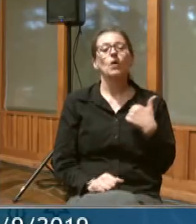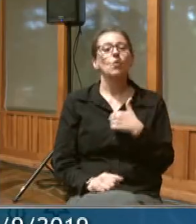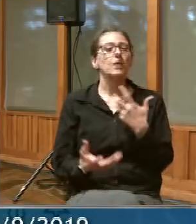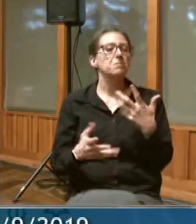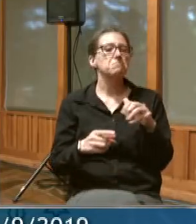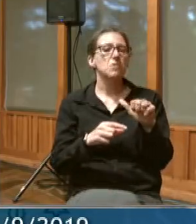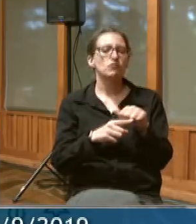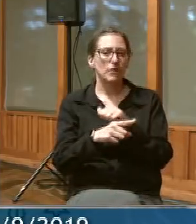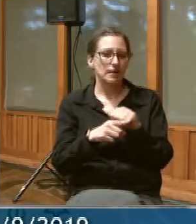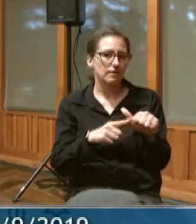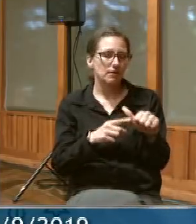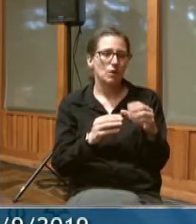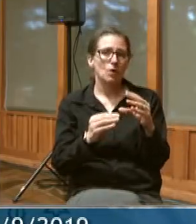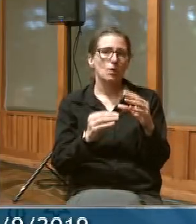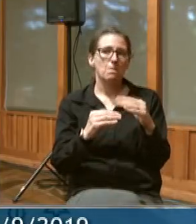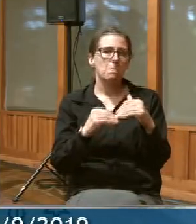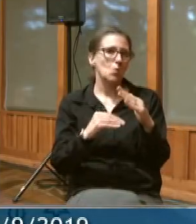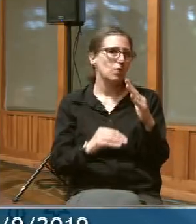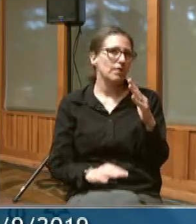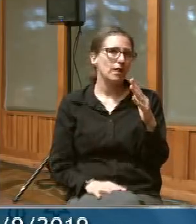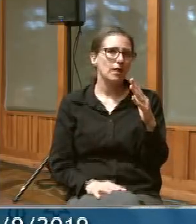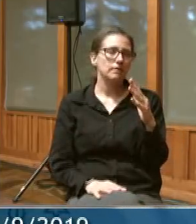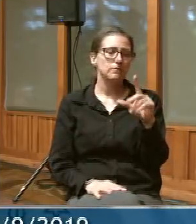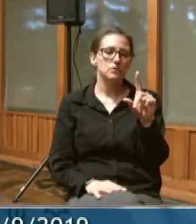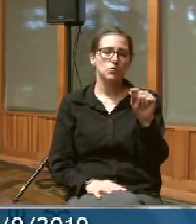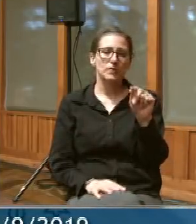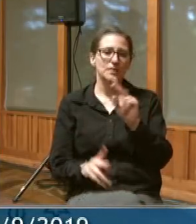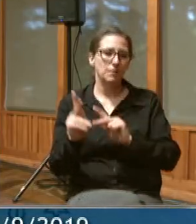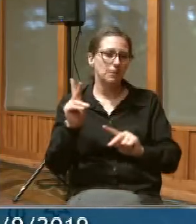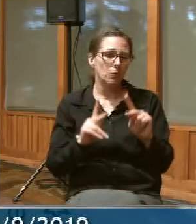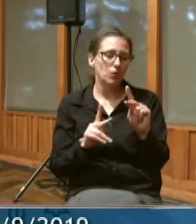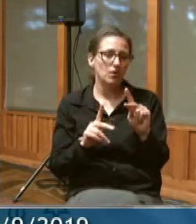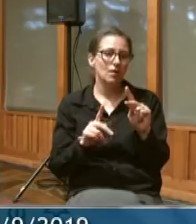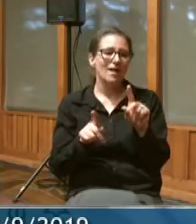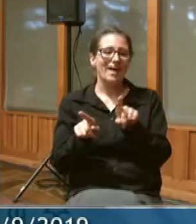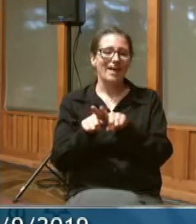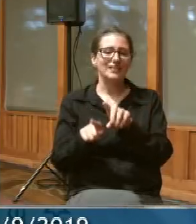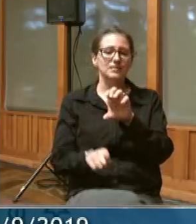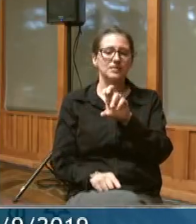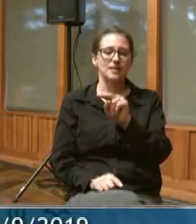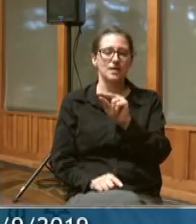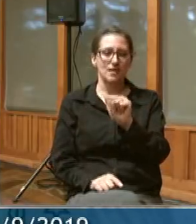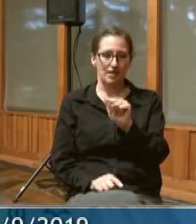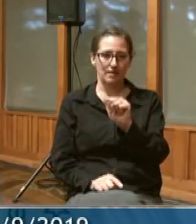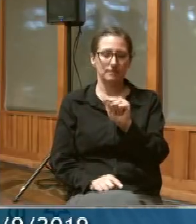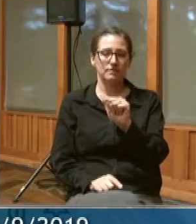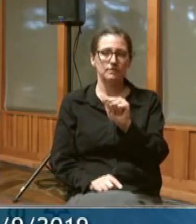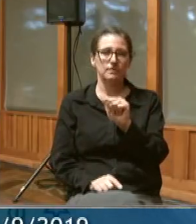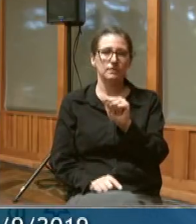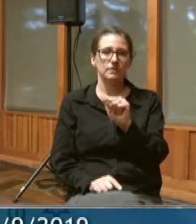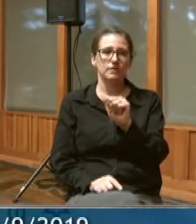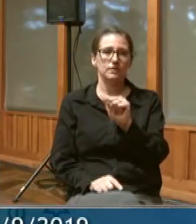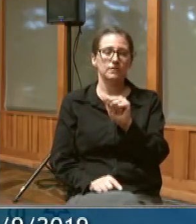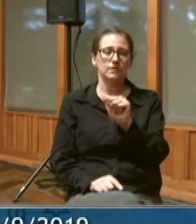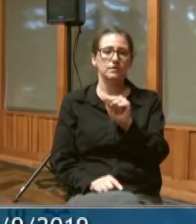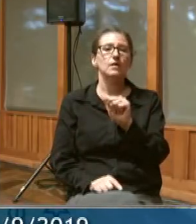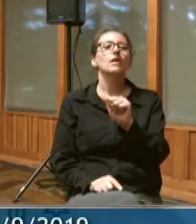PEOPLE WHO ARE IN TRAINING AND WHO ARE ALSO LOOKING FOR JOBS. WE HAVE TRAINED LIKE MORE THAN